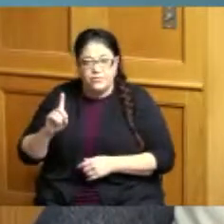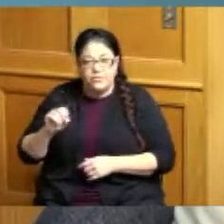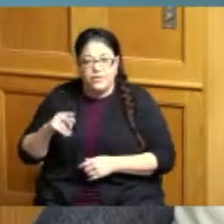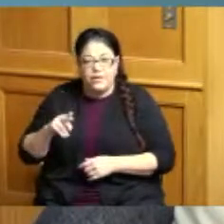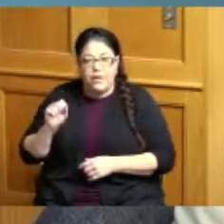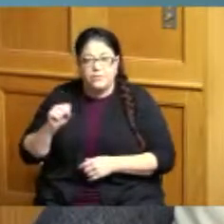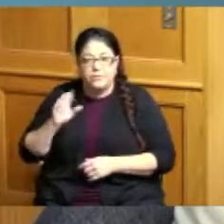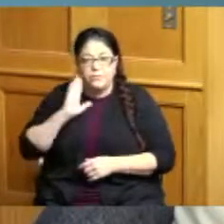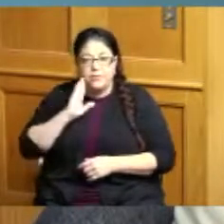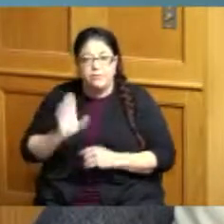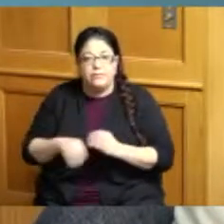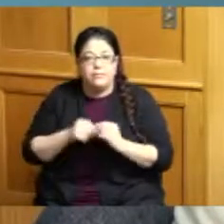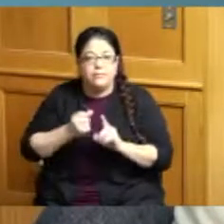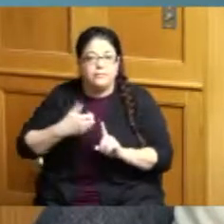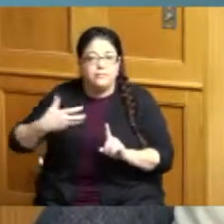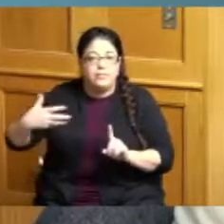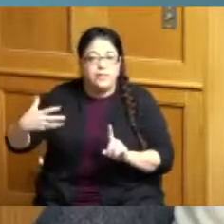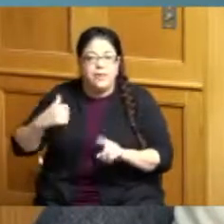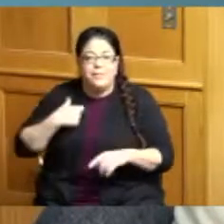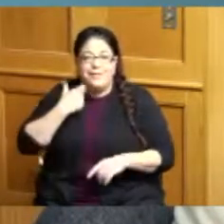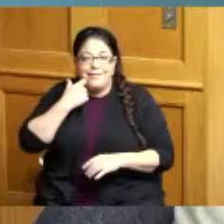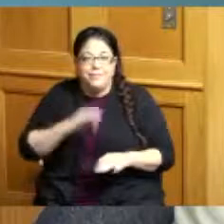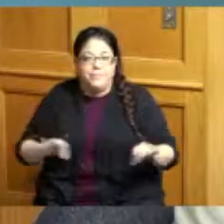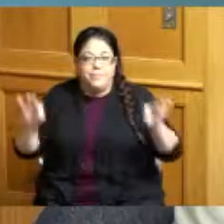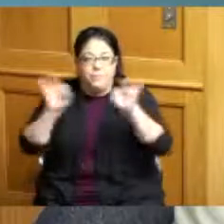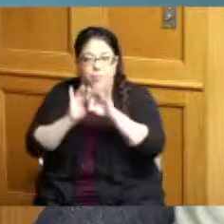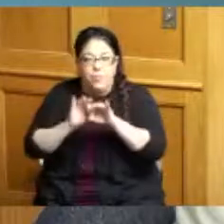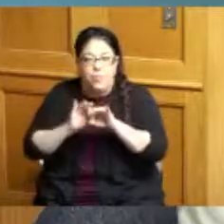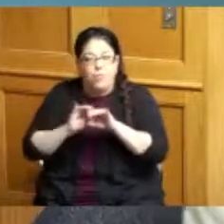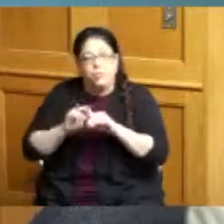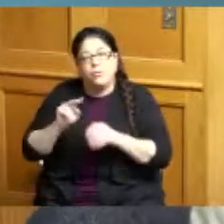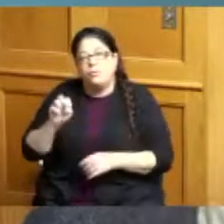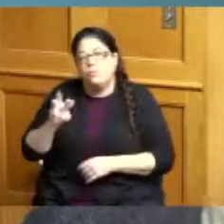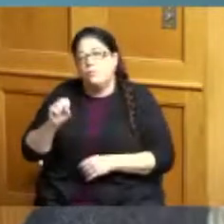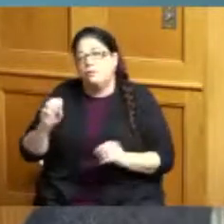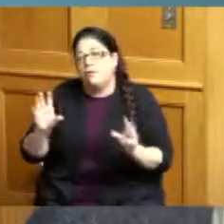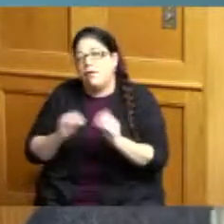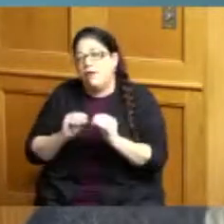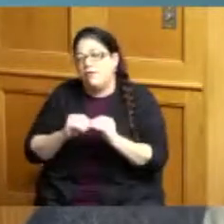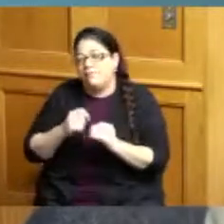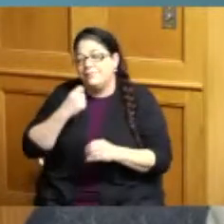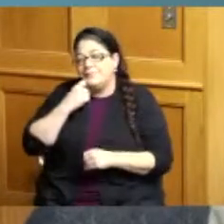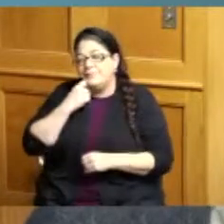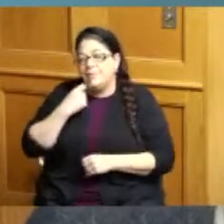bit more but we had a very important press conference this past Monday for the recovery